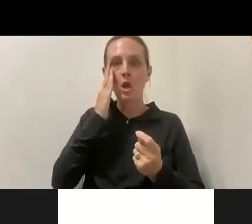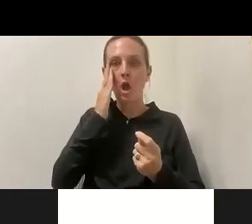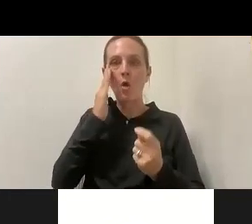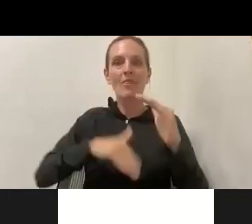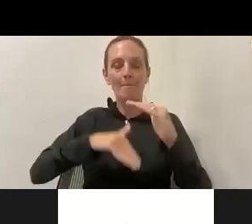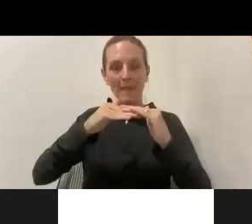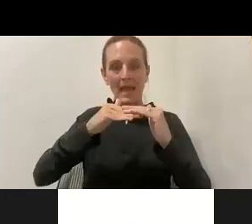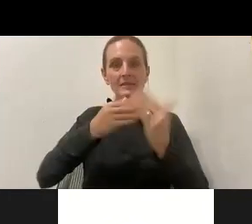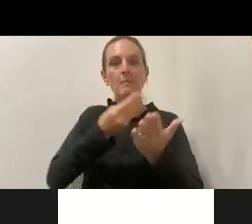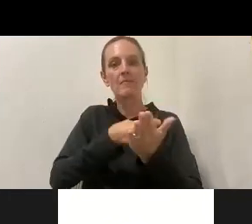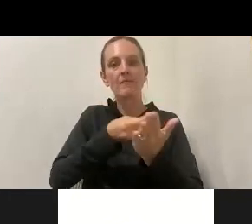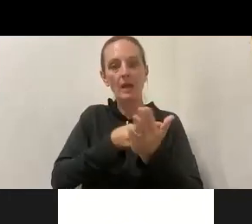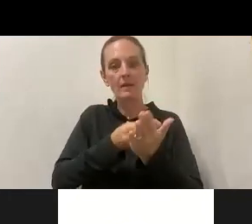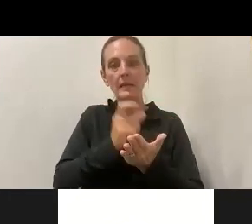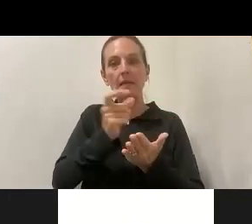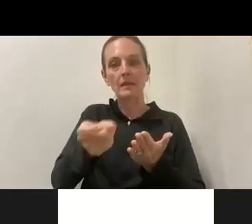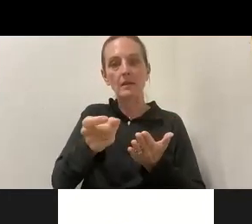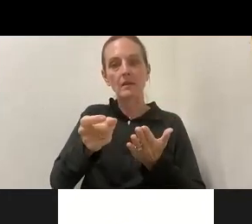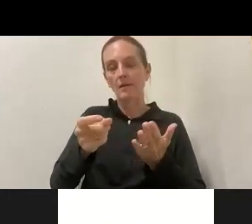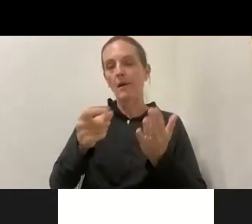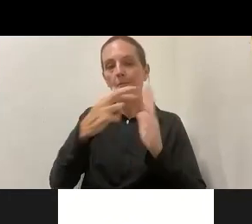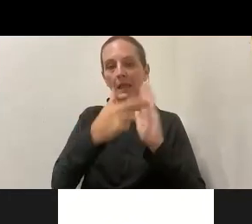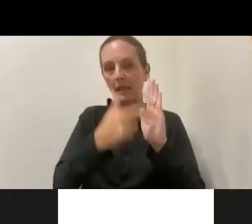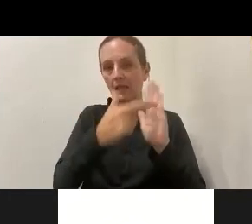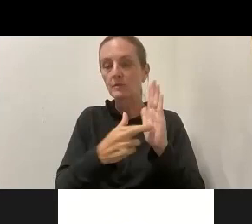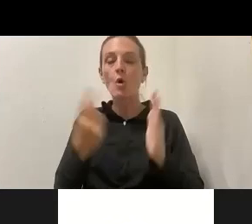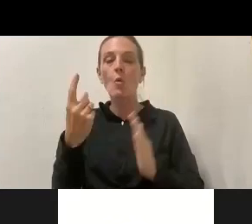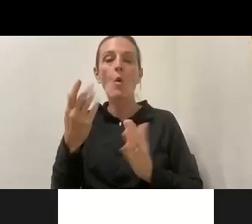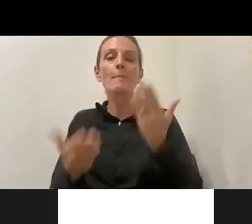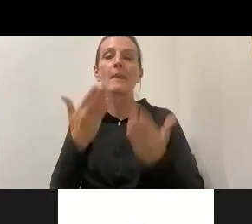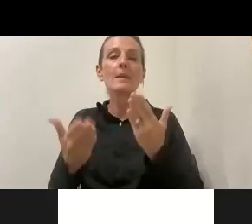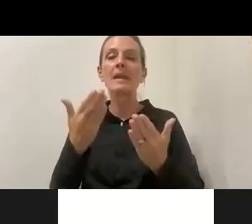items. So one of those might be administration fees especially within our Band Councils and other